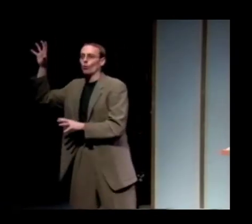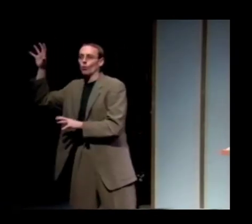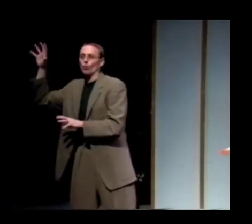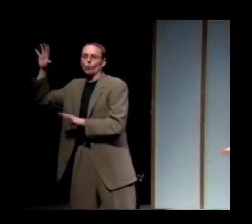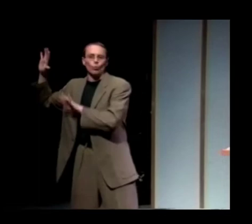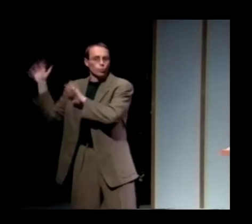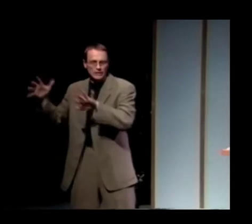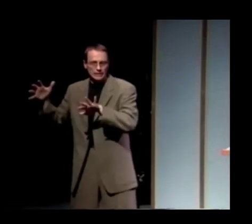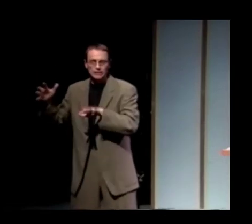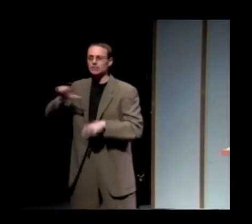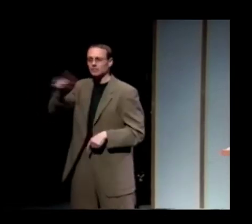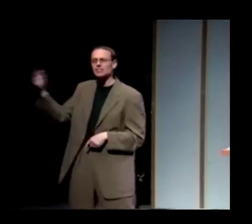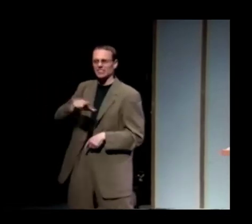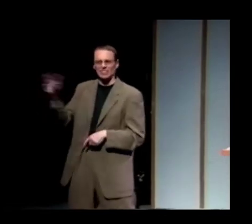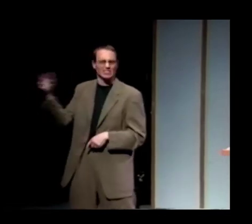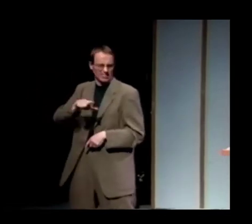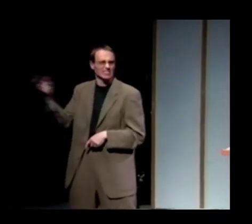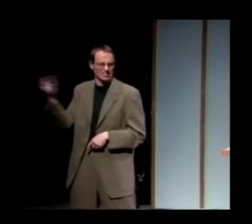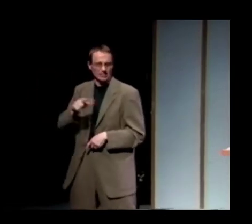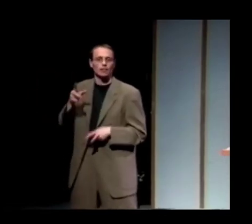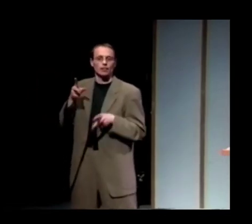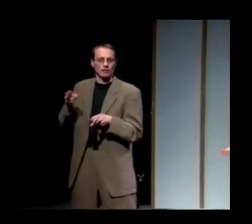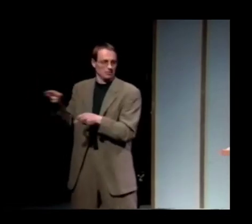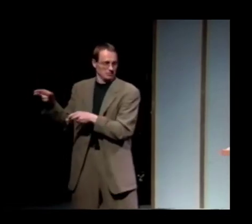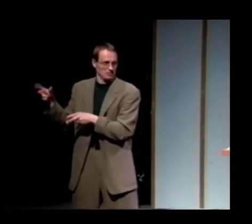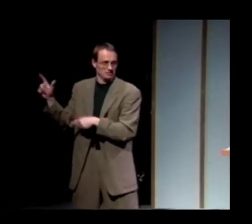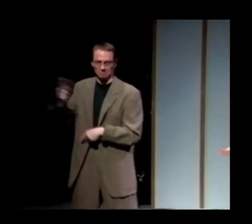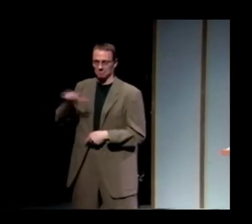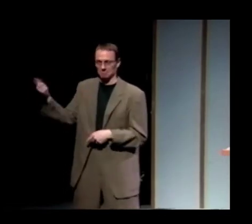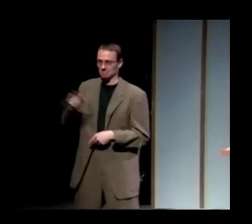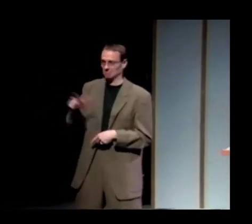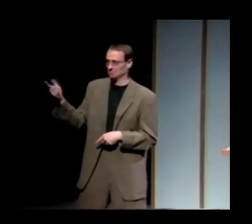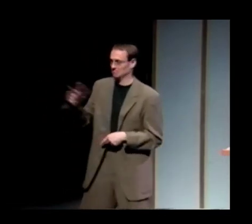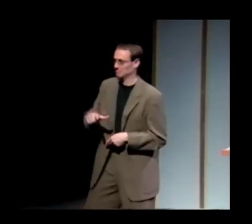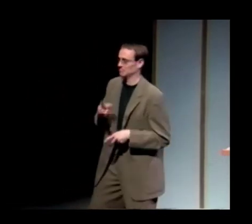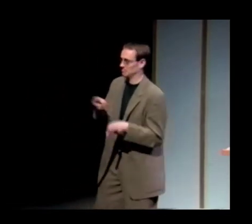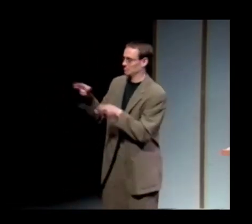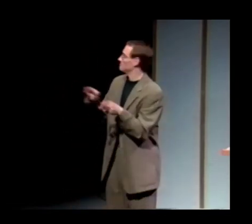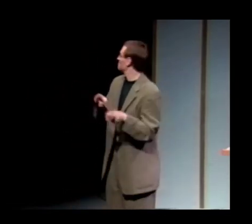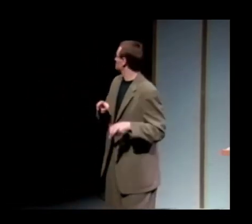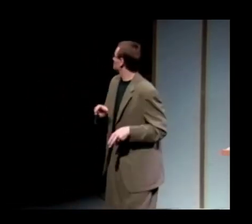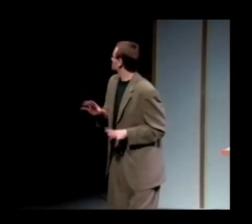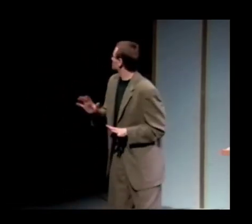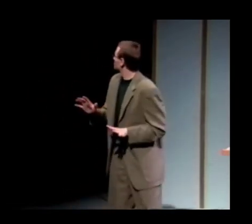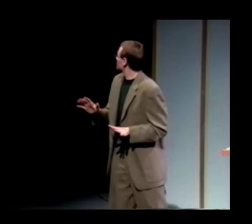AND THEN HE SHOWS THE SUN BEARING DOWN ON THE TREE. HE HAS A LONG SHOT AND A MEDIUM SHOT, SO YOU CAN GO BACK AND FORTH